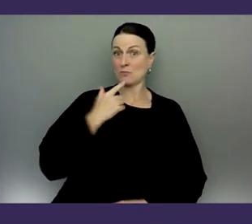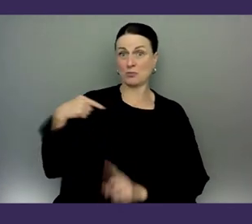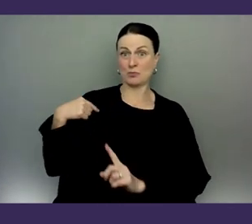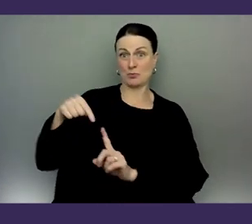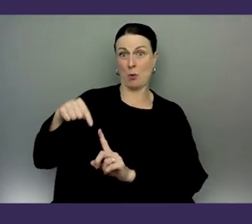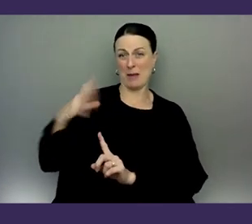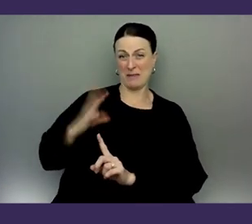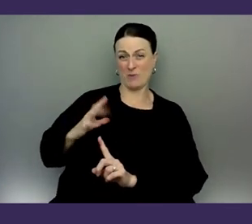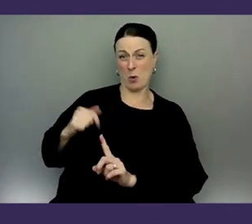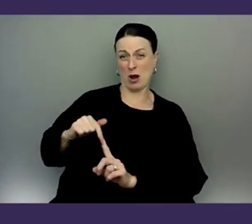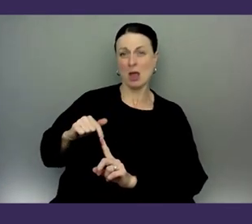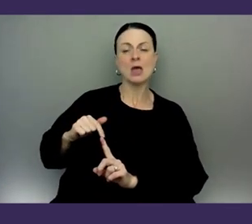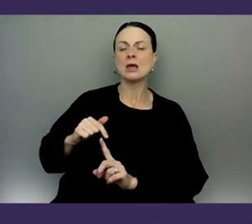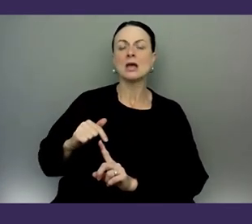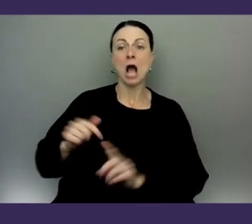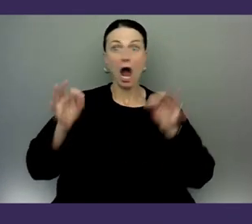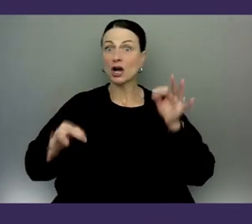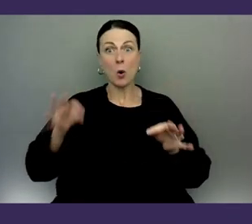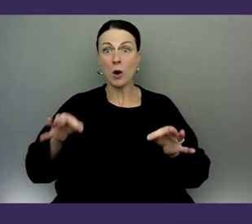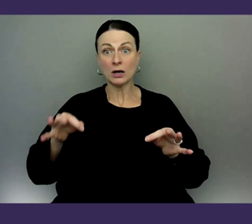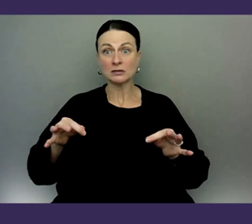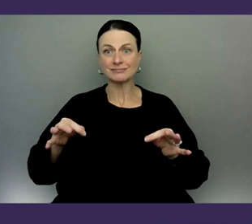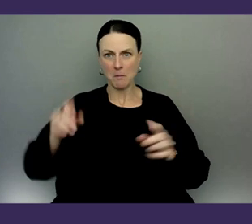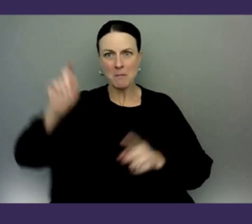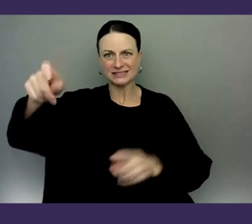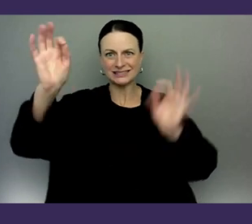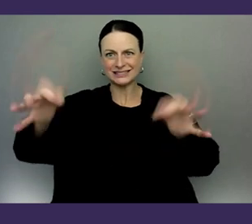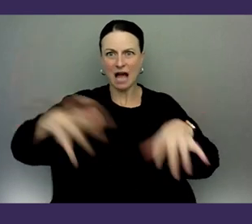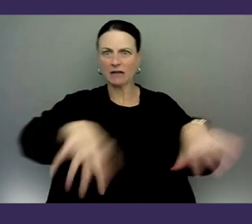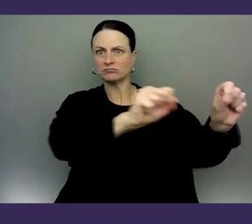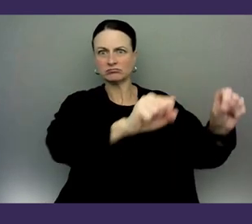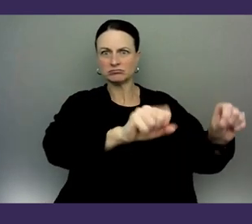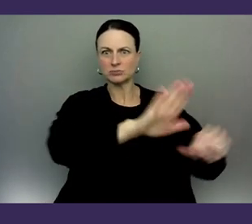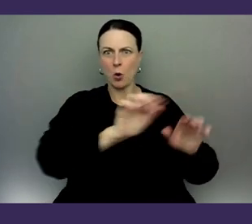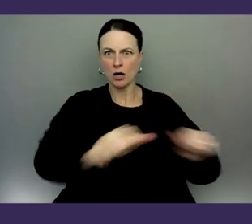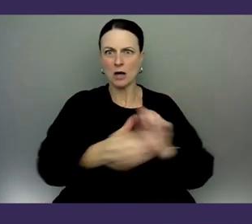unless a court deems that you're not competent, legally, you are considered competent.